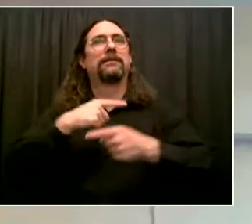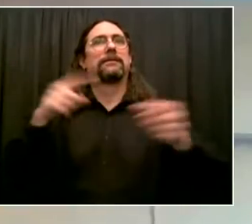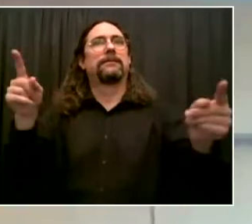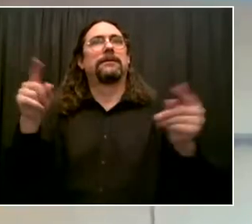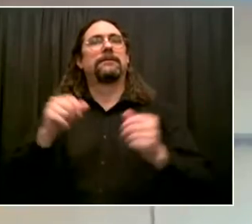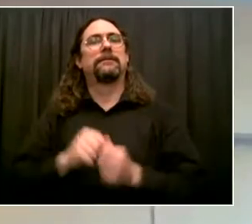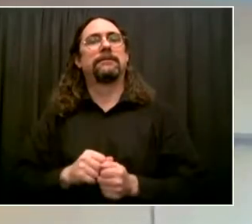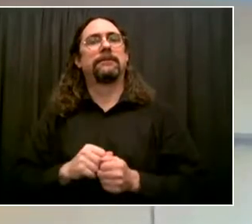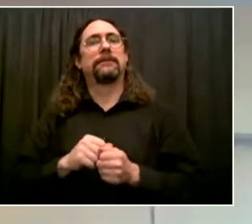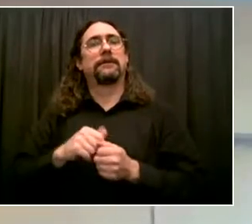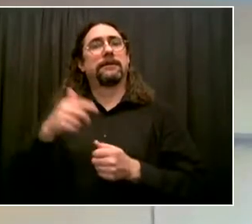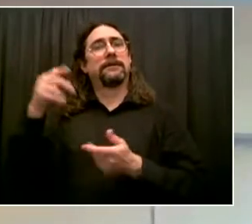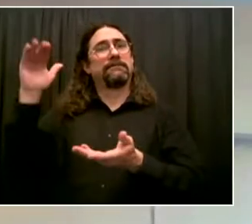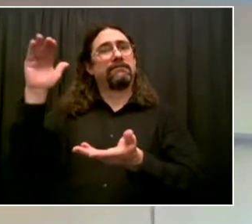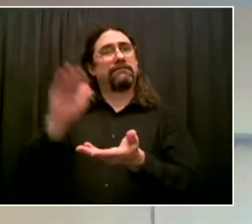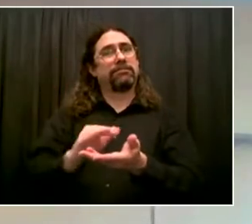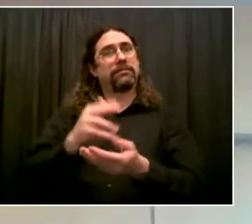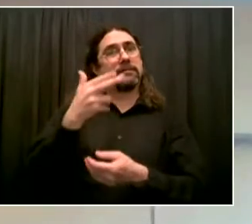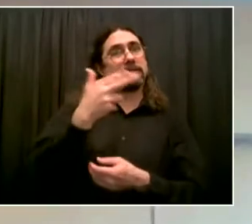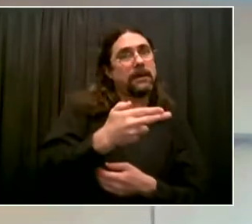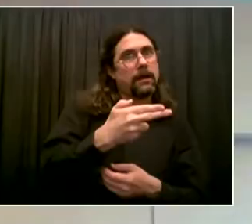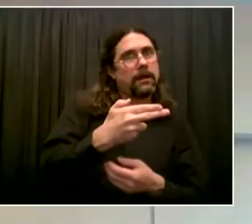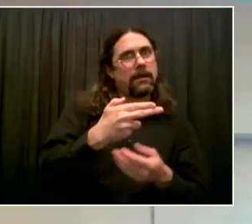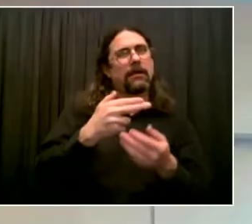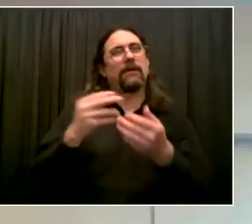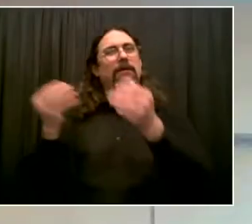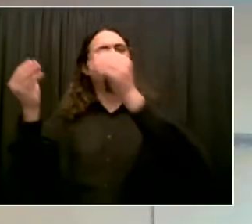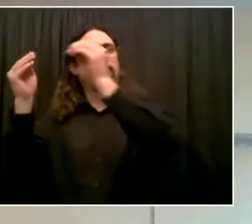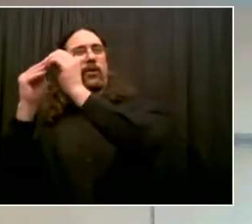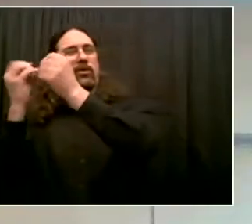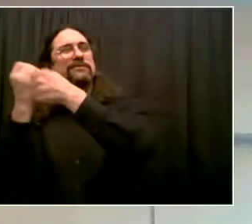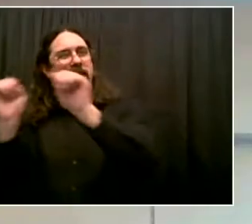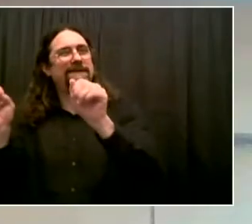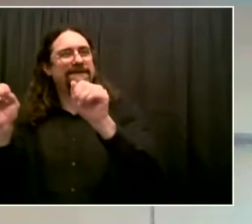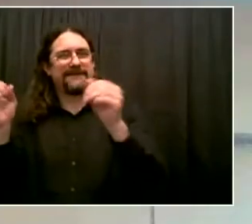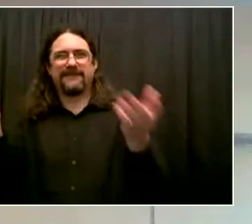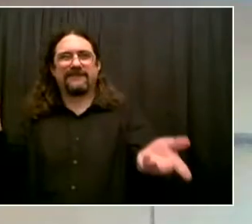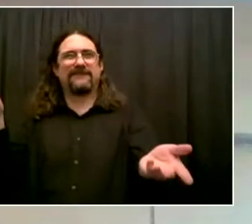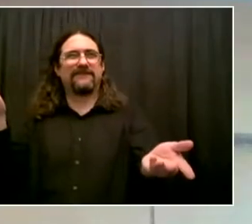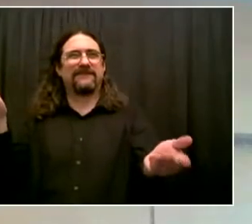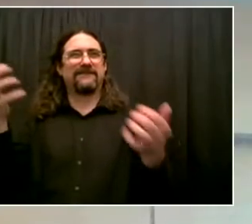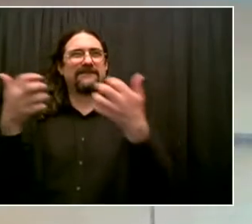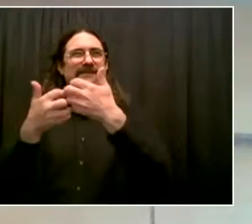AND MAKE OUR COMMUNITY SAFER.